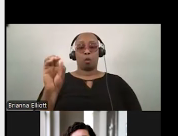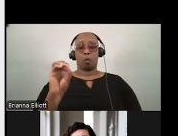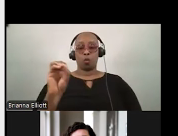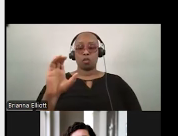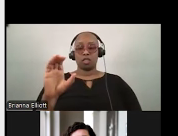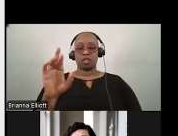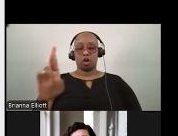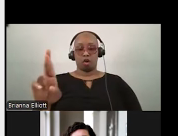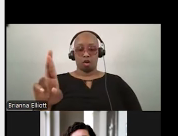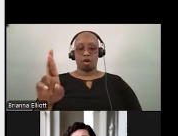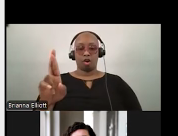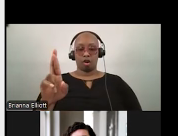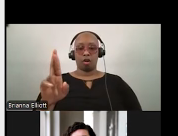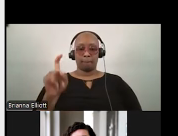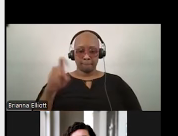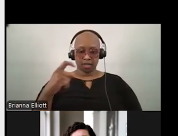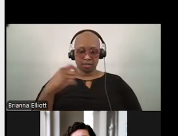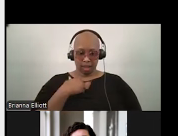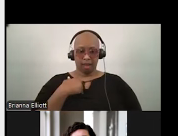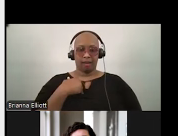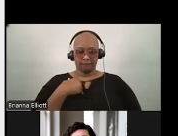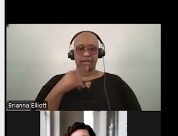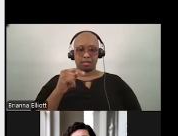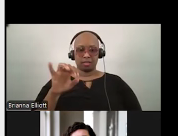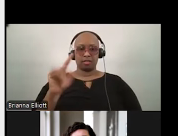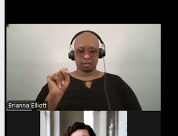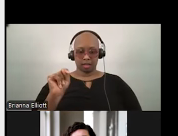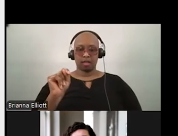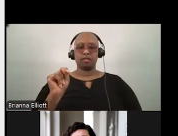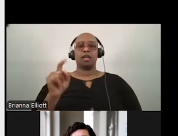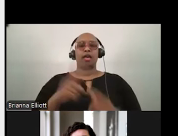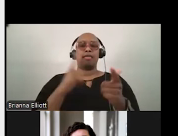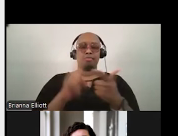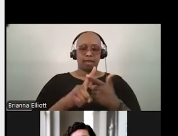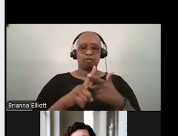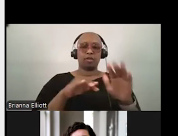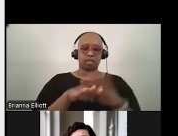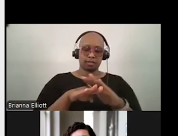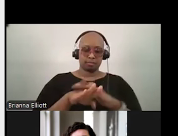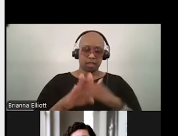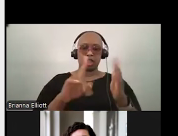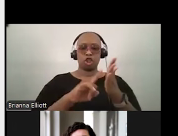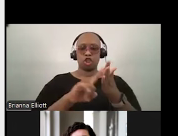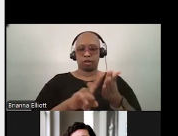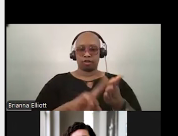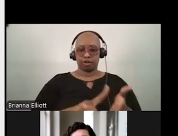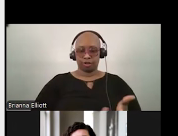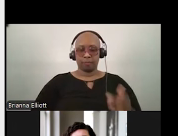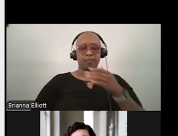have text. And then you want to run some sort of accessibility checker uh within whatever document